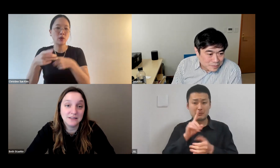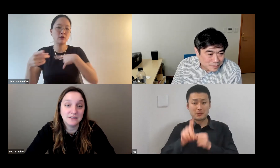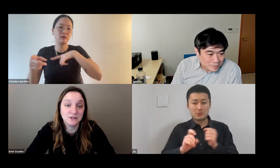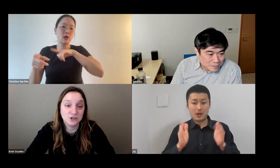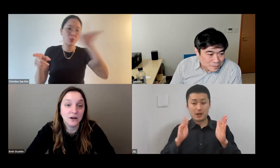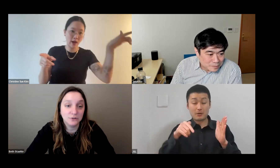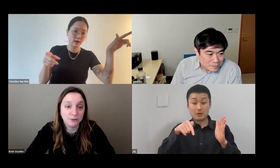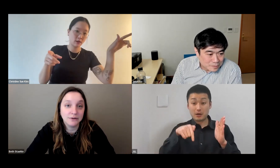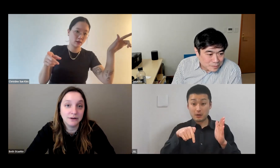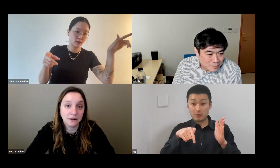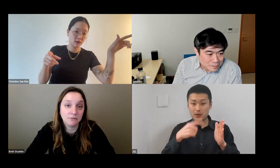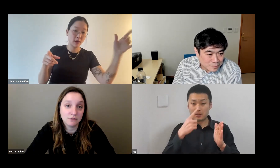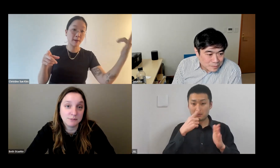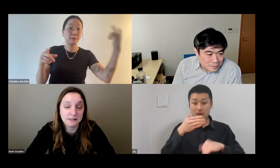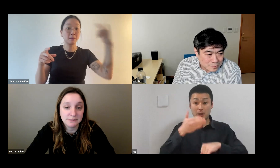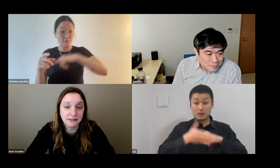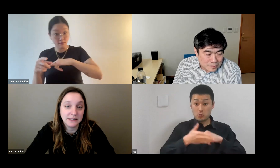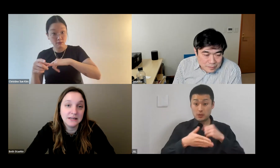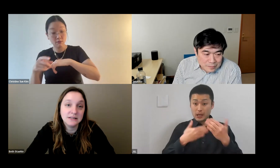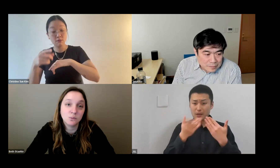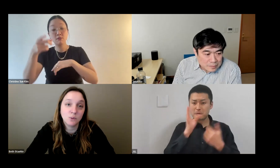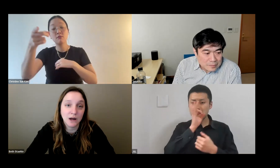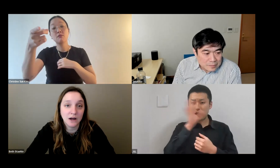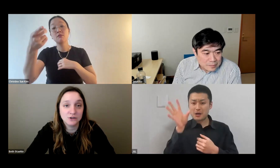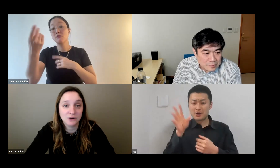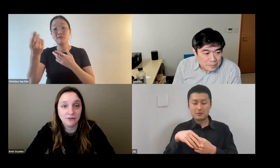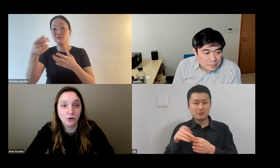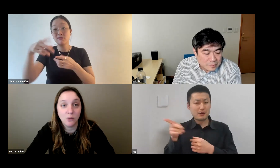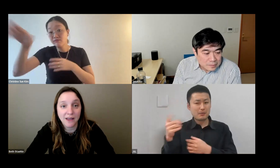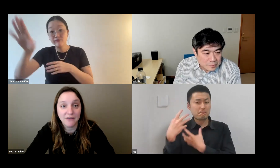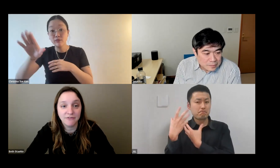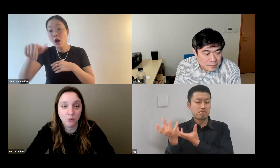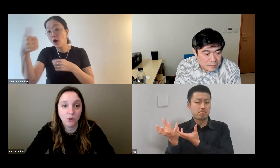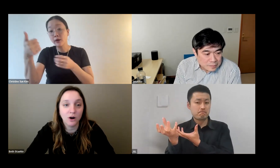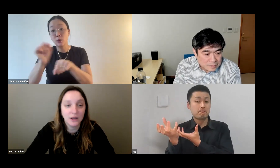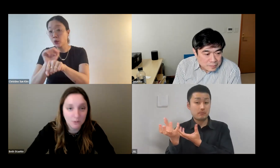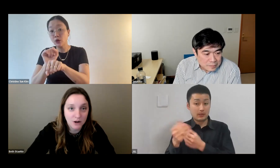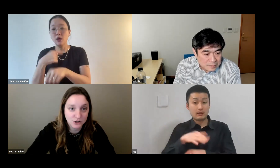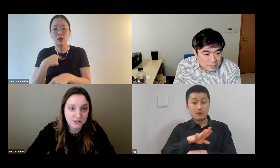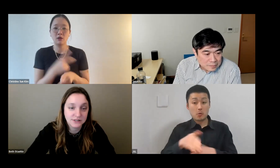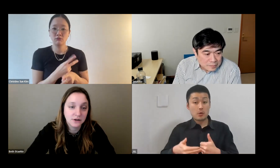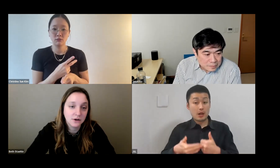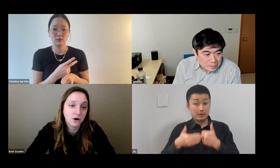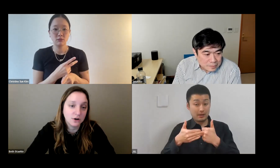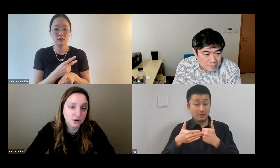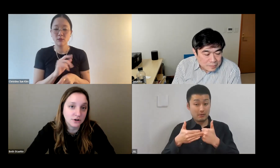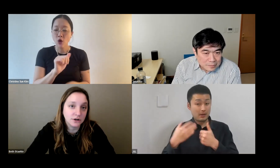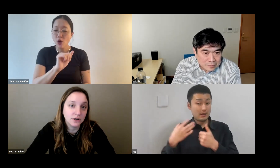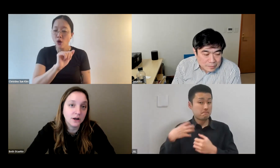the child rearing responsibilities when I travel away for work He watches our daughter,